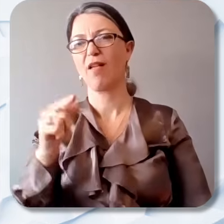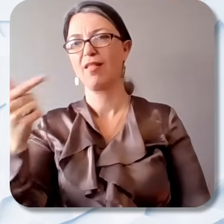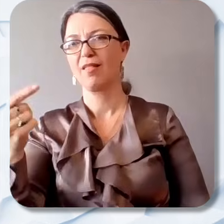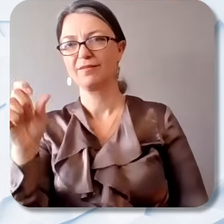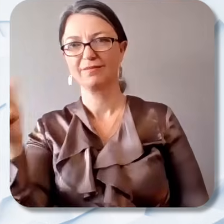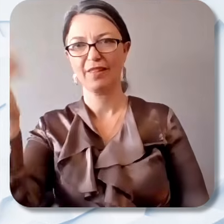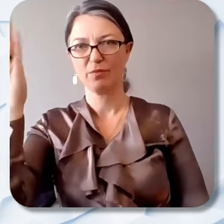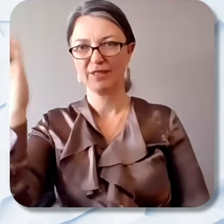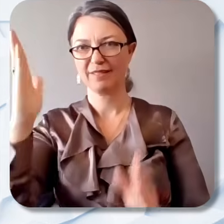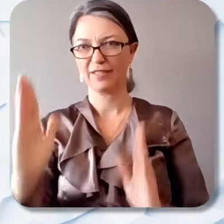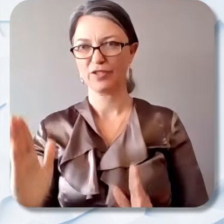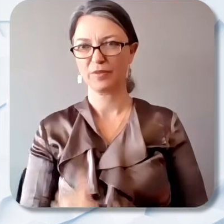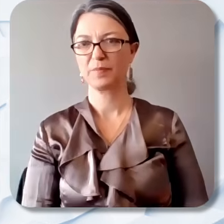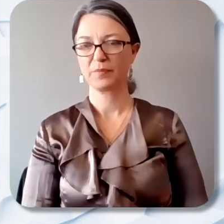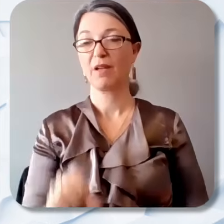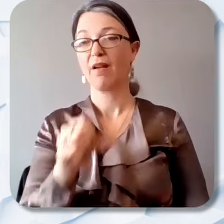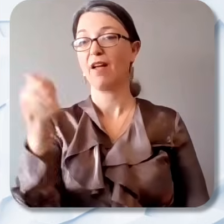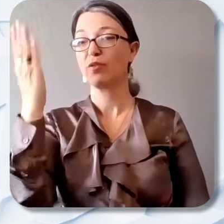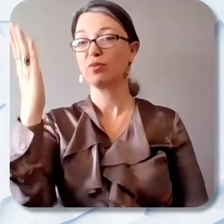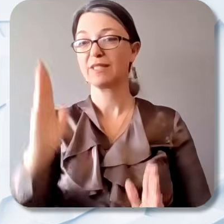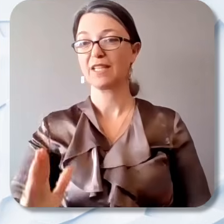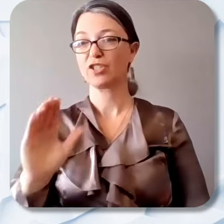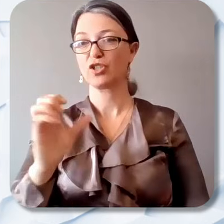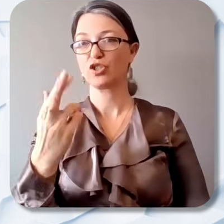Williams, so that he can tell you a little bit about the system.